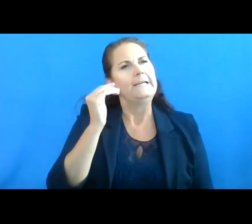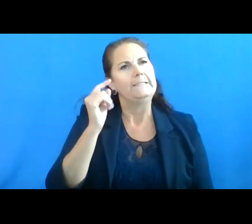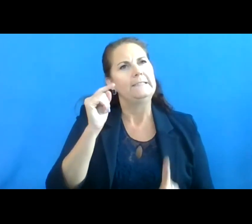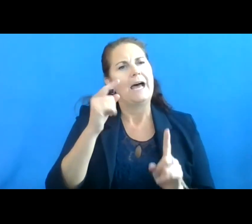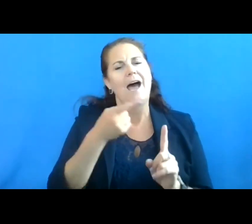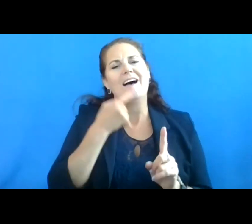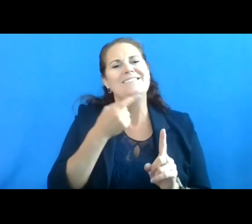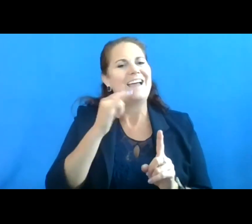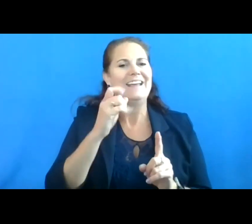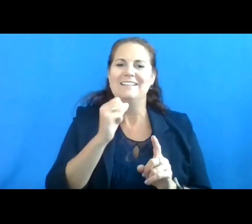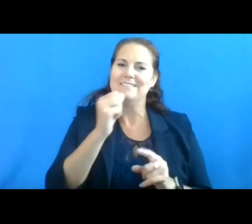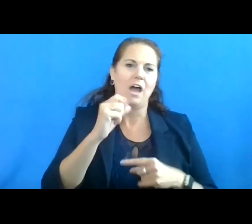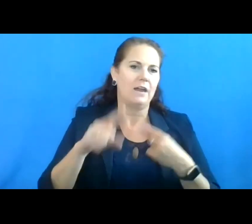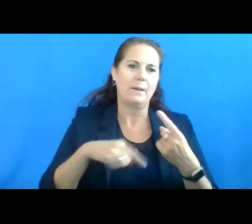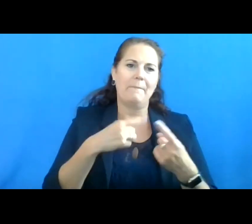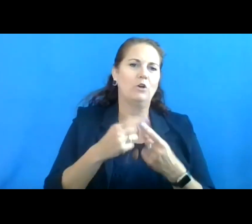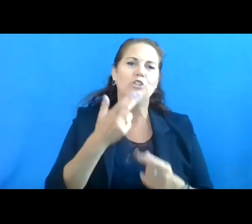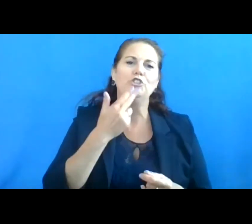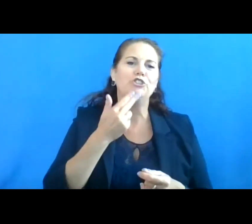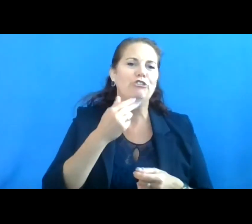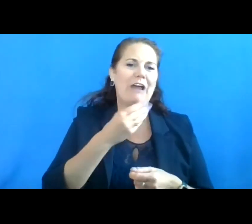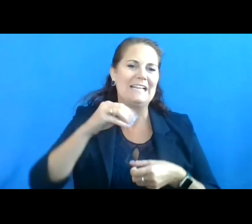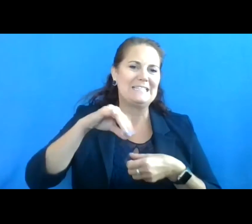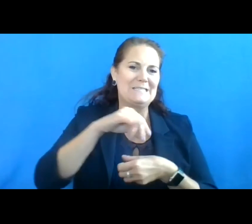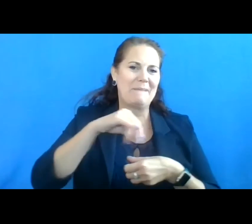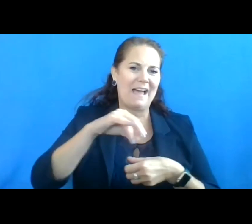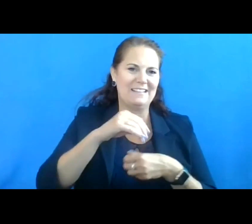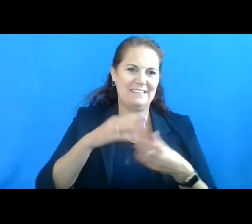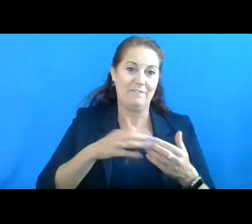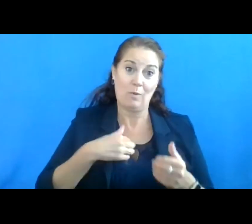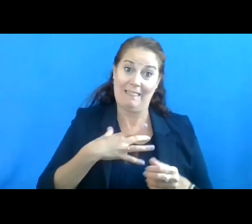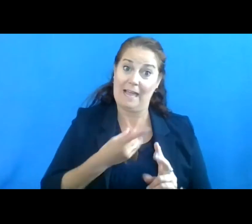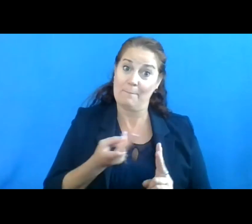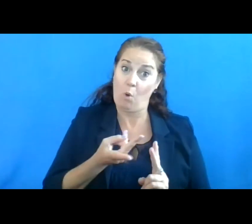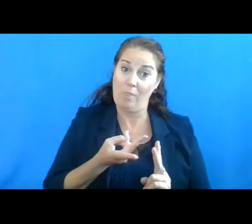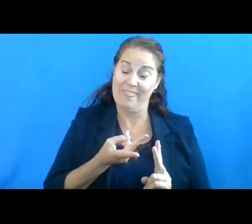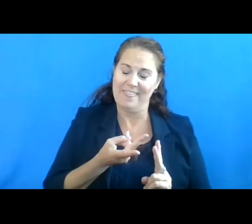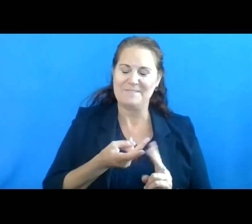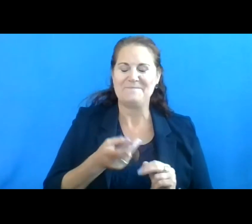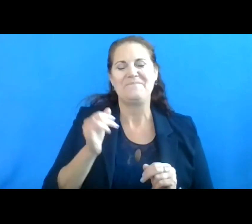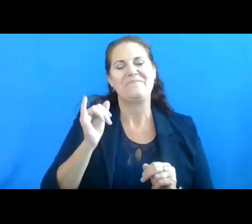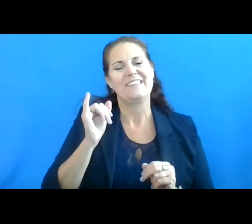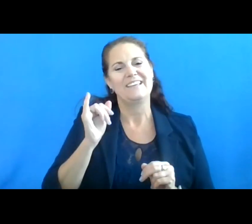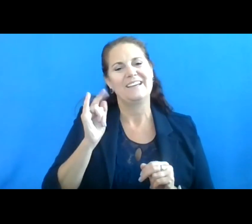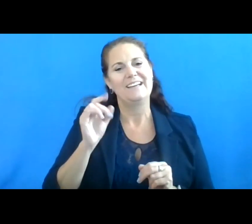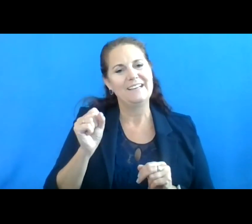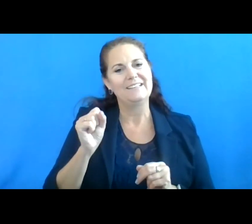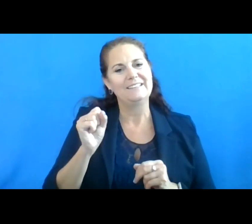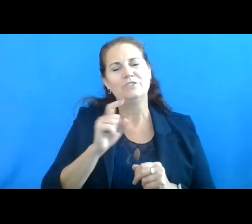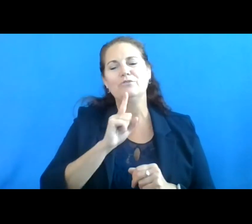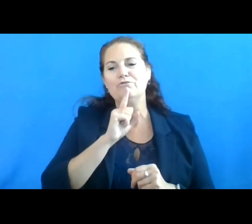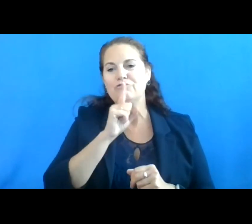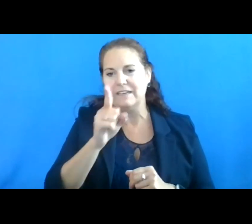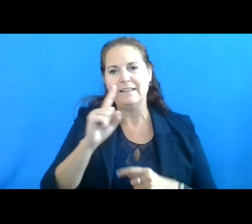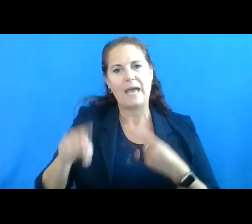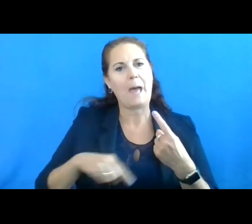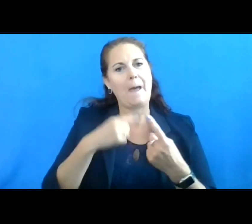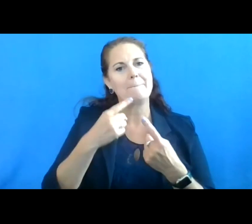It's not about sugar and spice, even though I like sugar and spice, it's really about